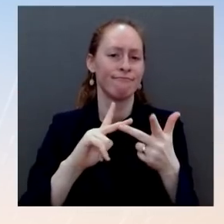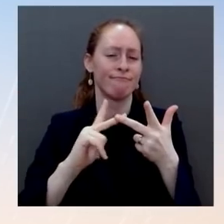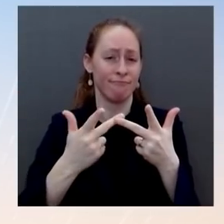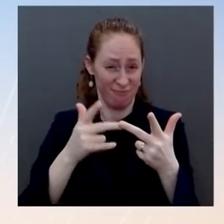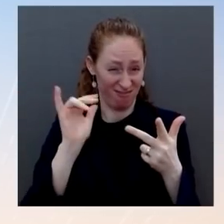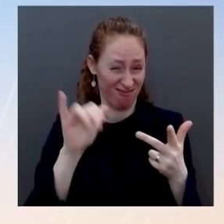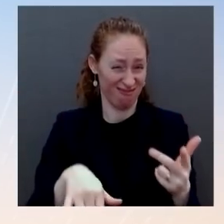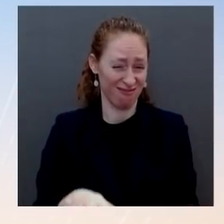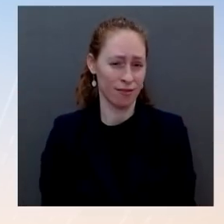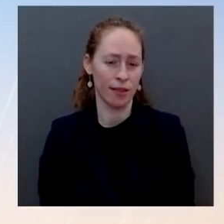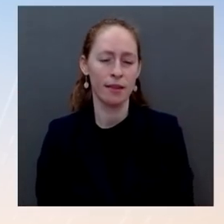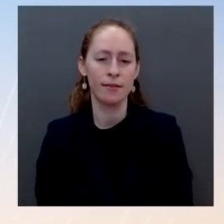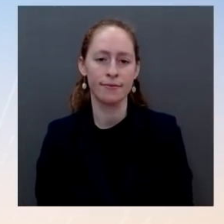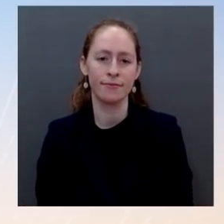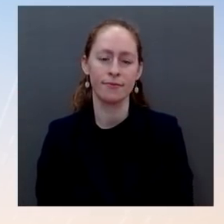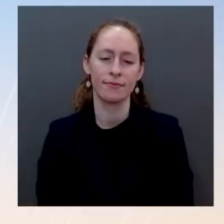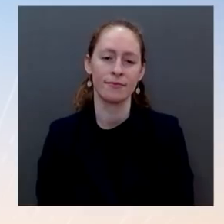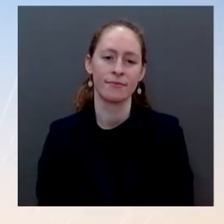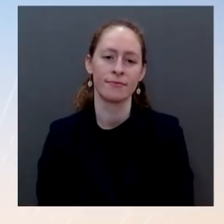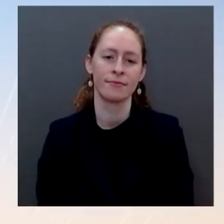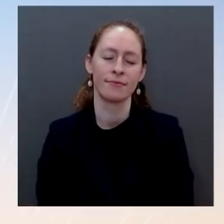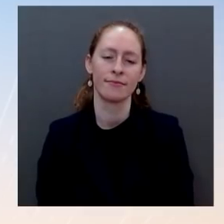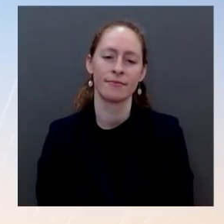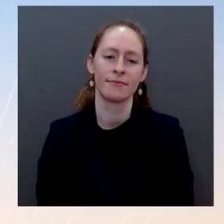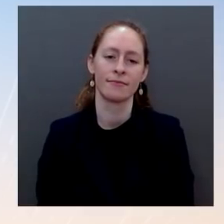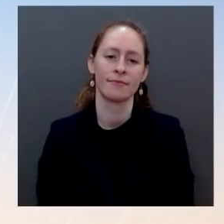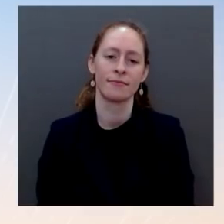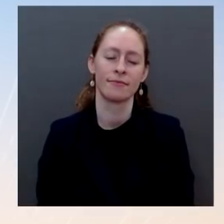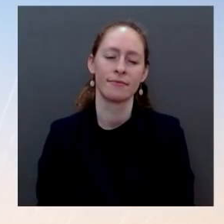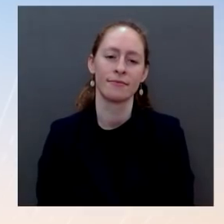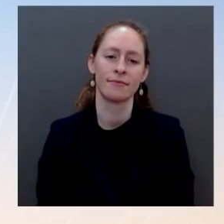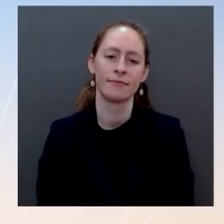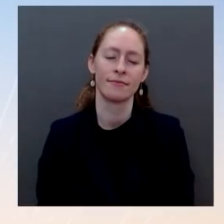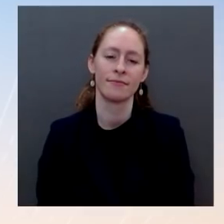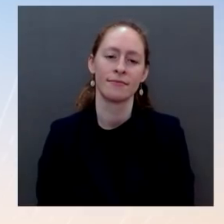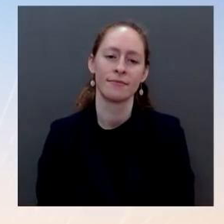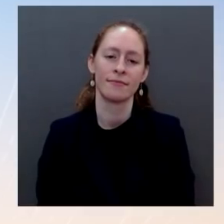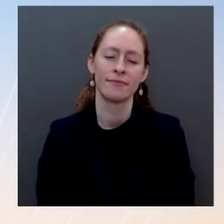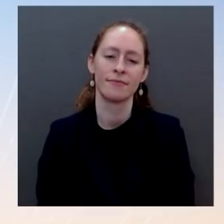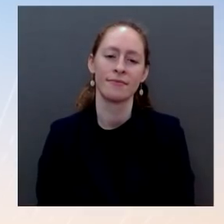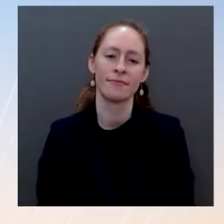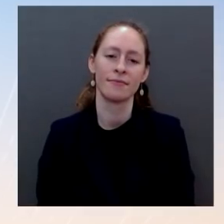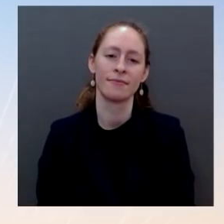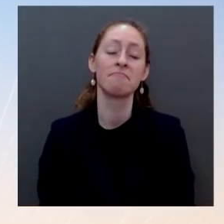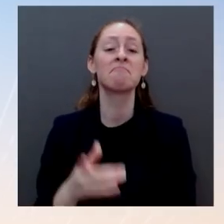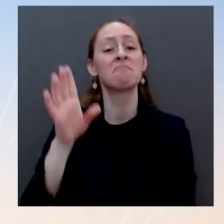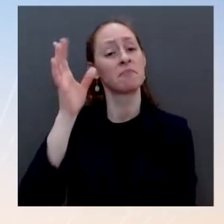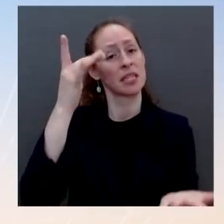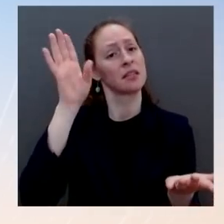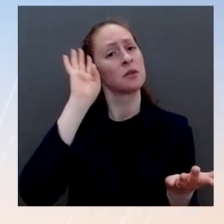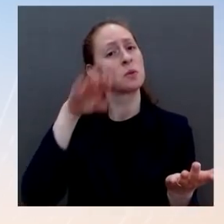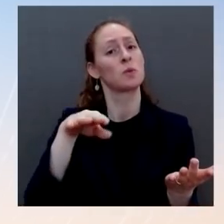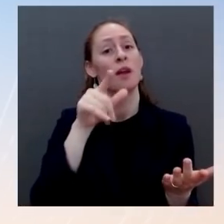and the need to get boosters in a shorter time period, won't there come a time where you're not really fully vaccinated anymore